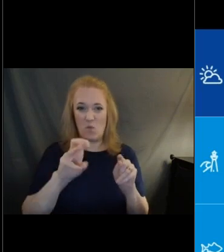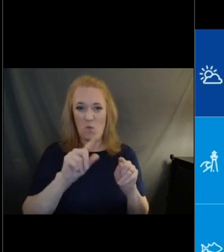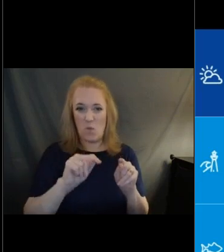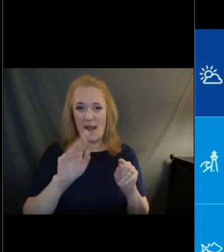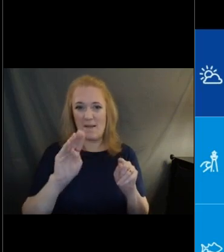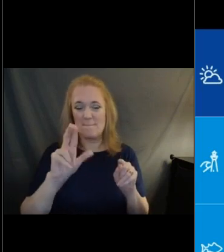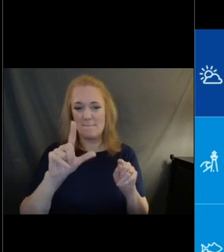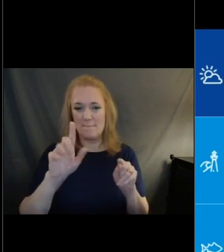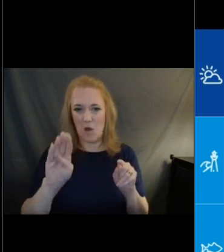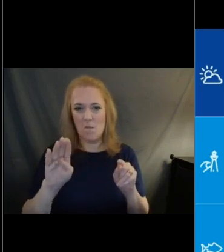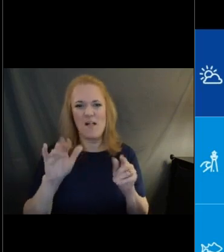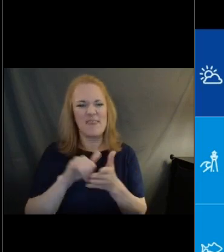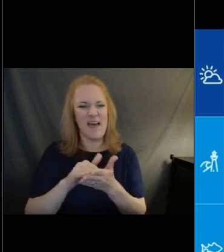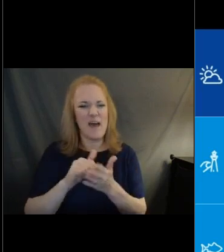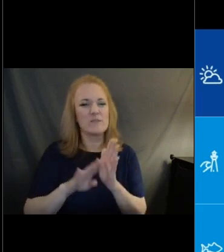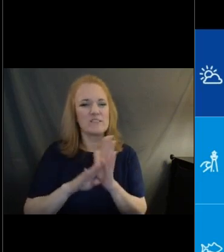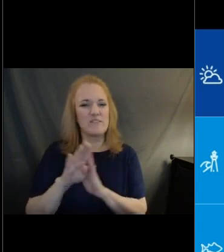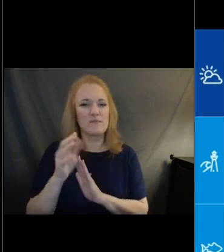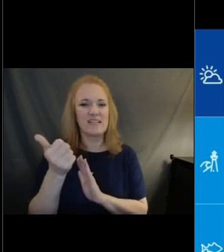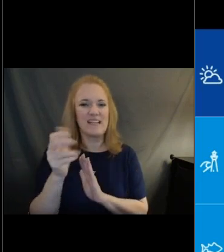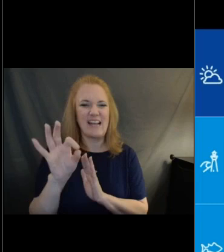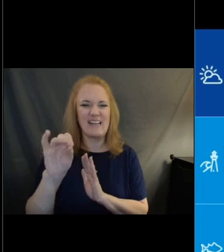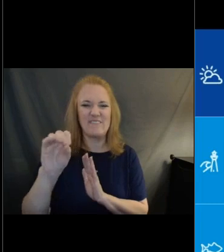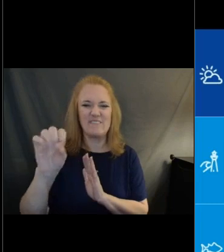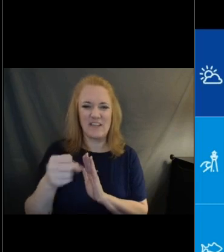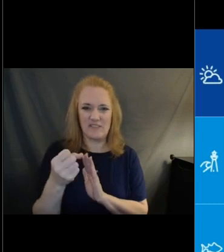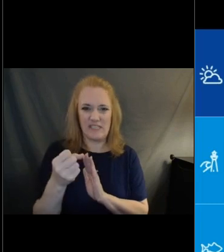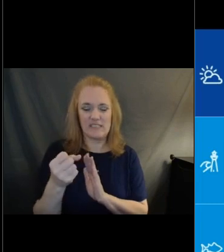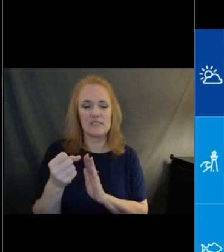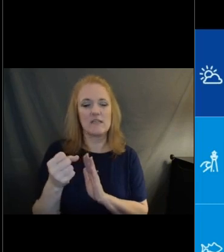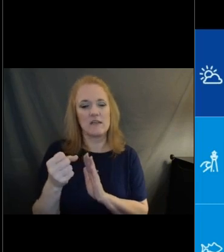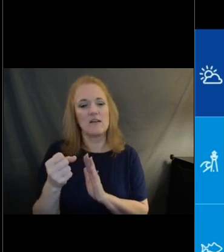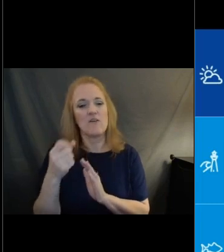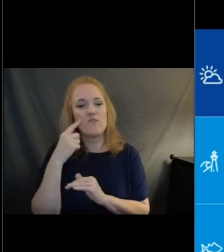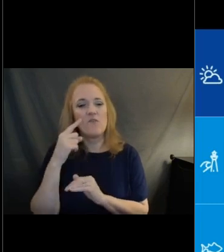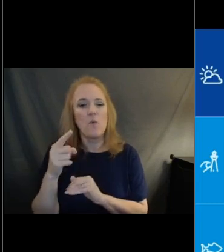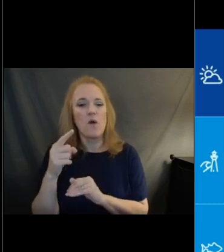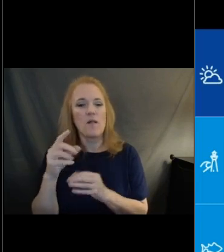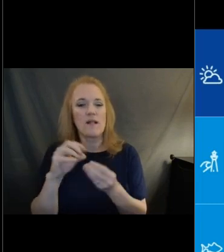the 1950s by the U.S. military to address high numbers of heat illnesses occurring